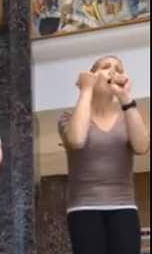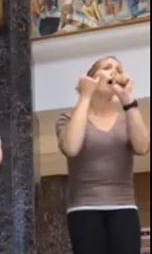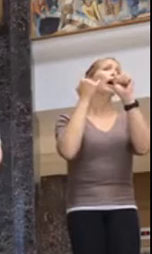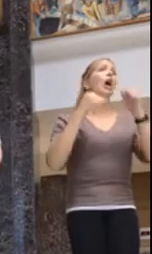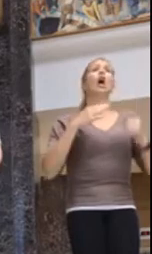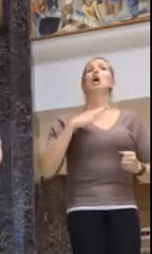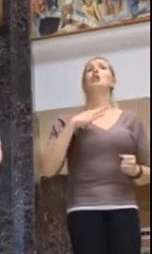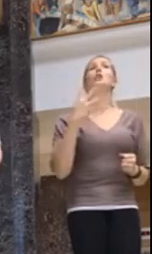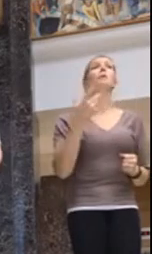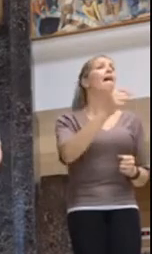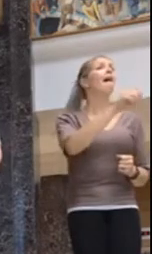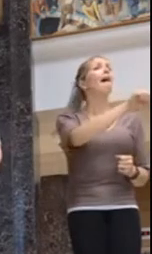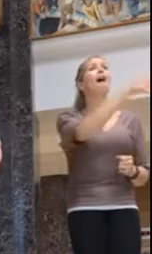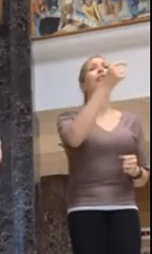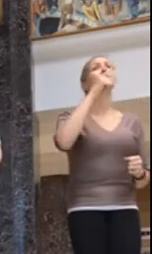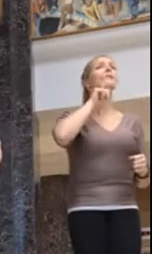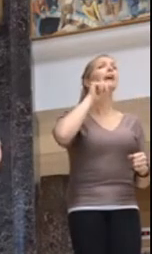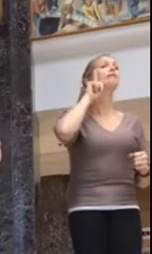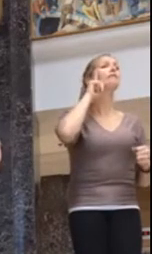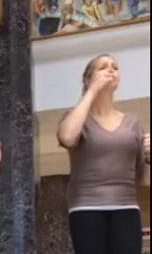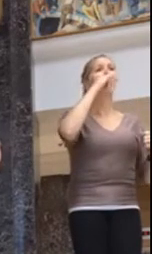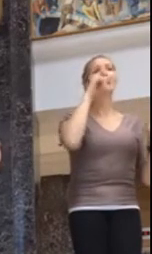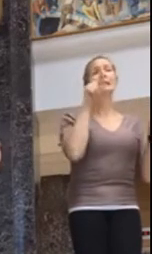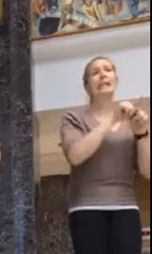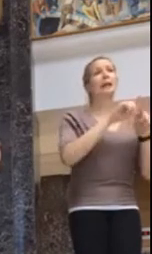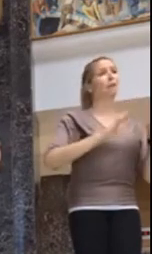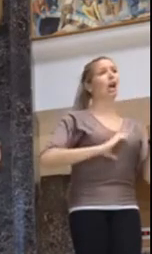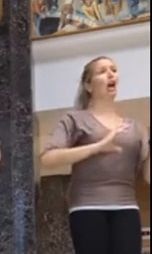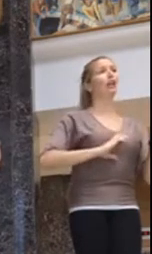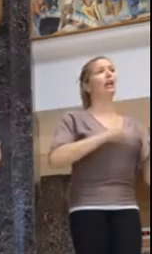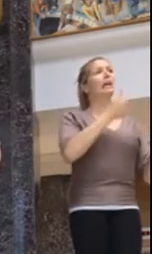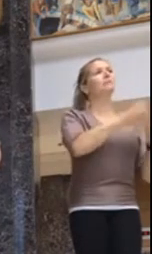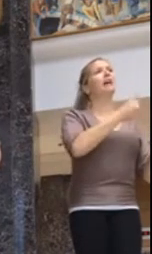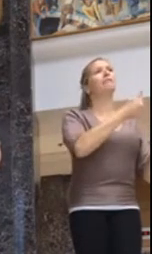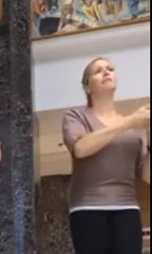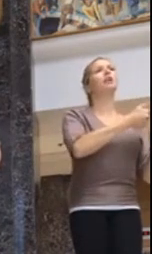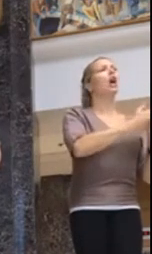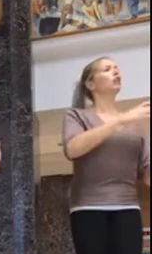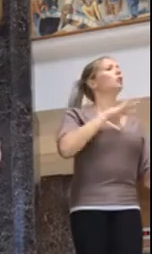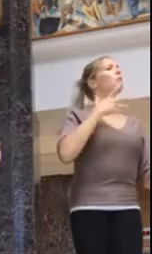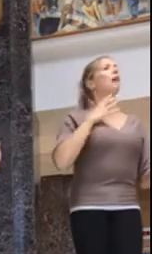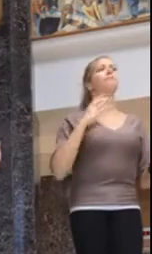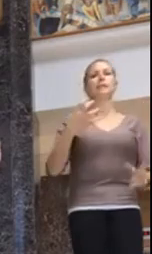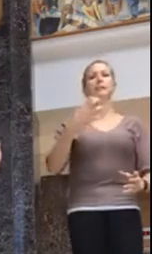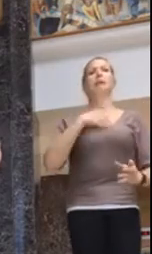should deaf child ever go to school and have to file the Human Rights Complaint. Thank you.